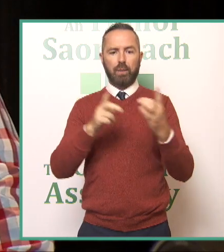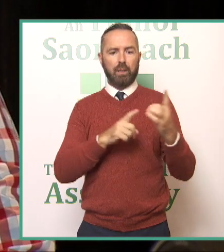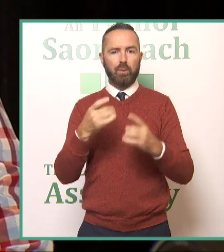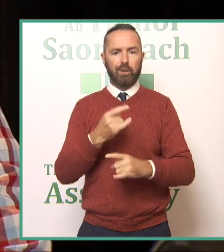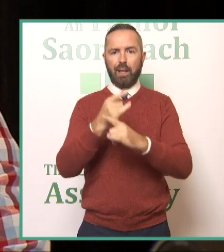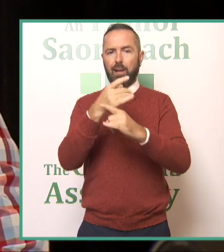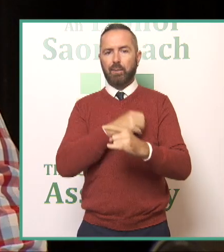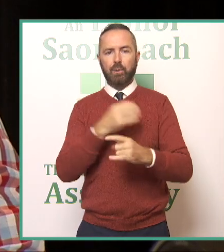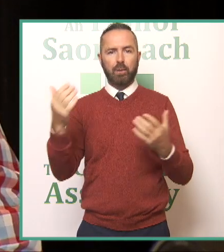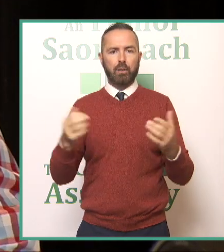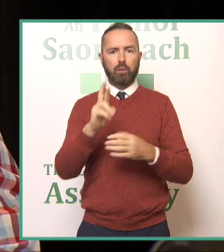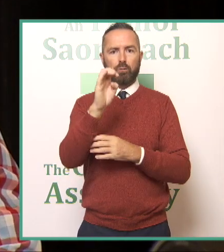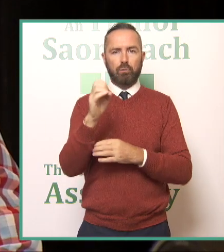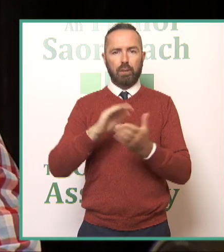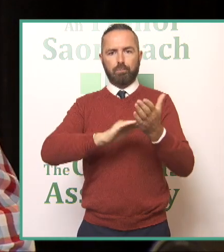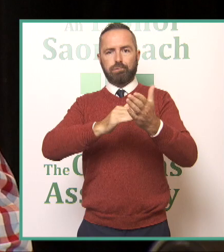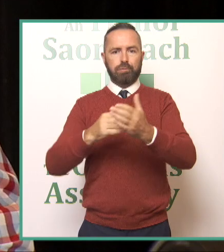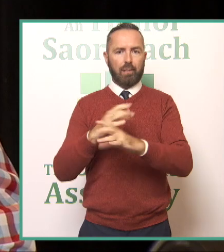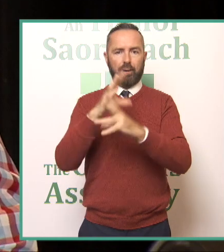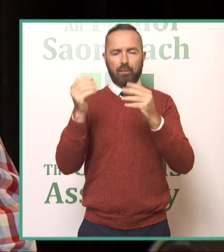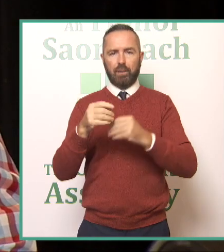to look at all the different things we can do.